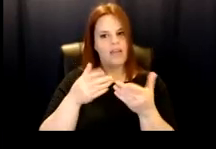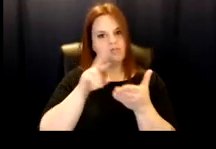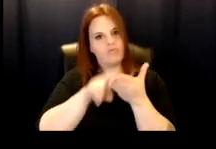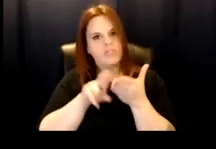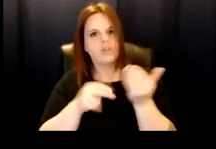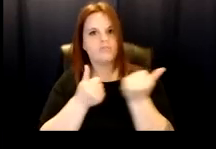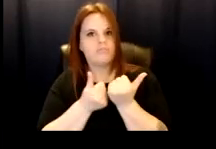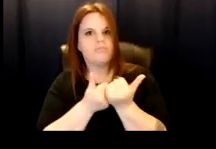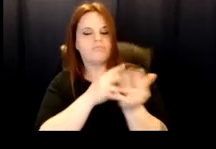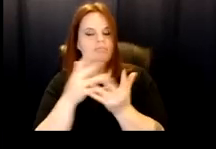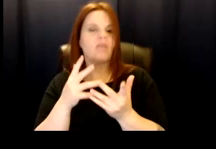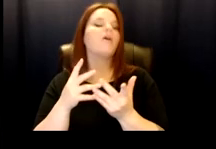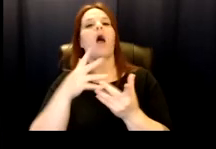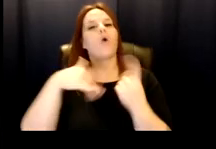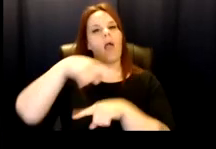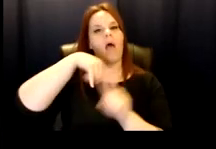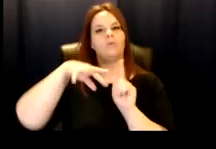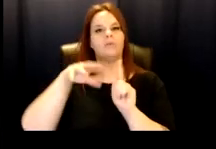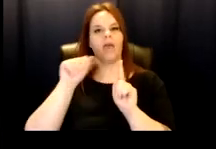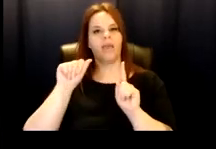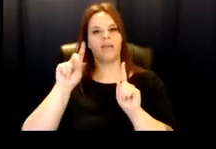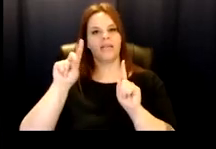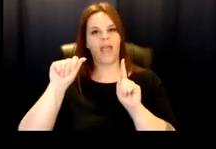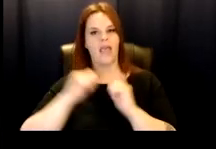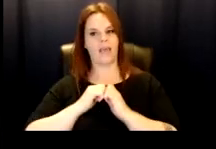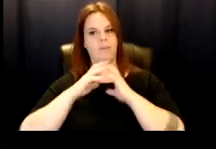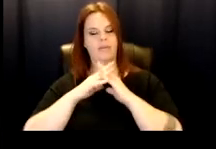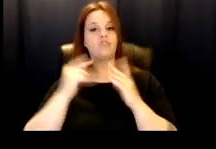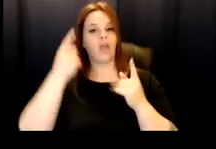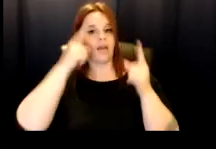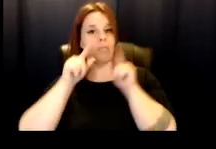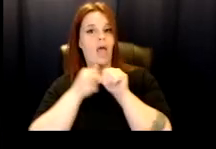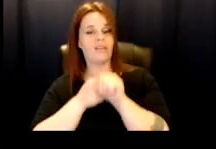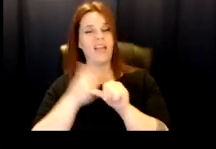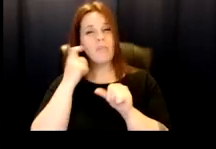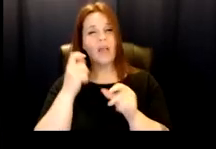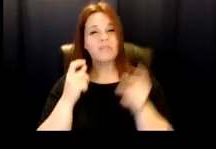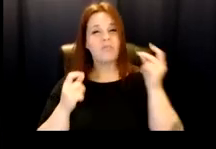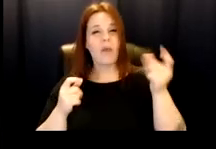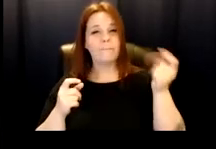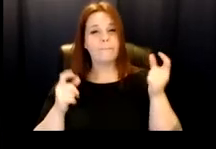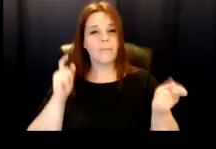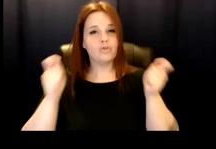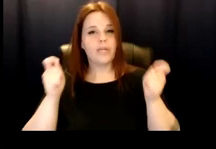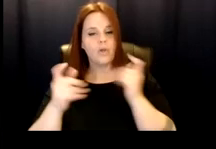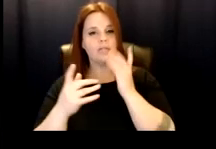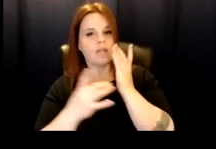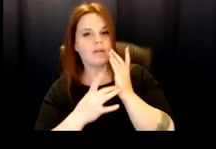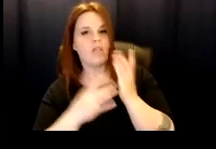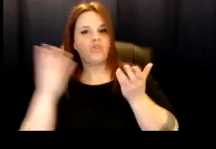implementation and compliance. And given the rapid changes in technology, service delivery,